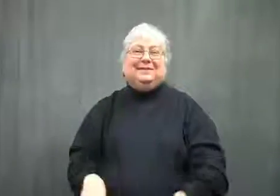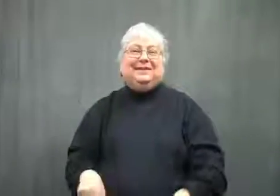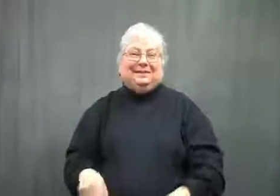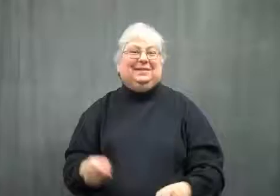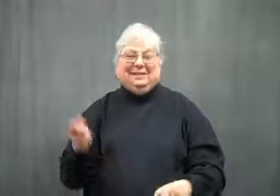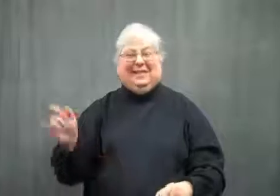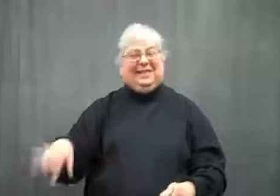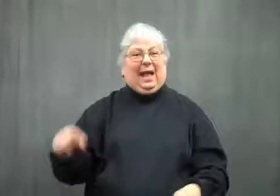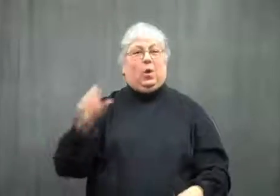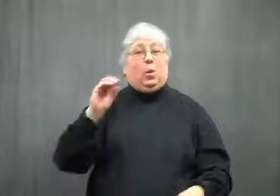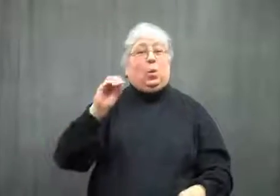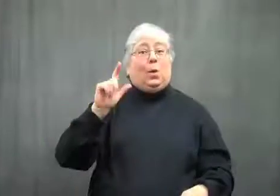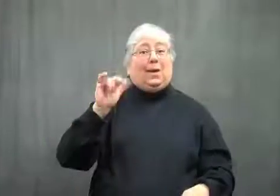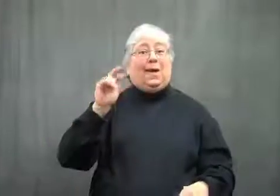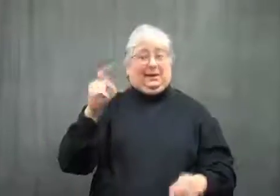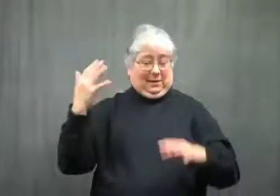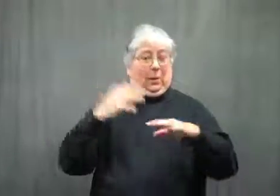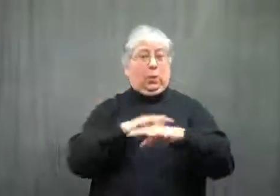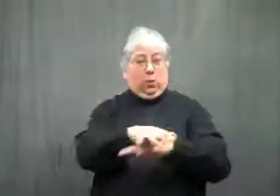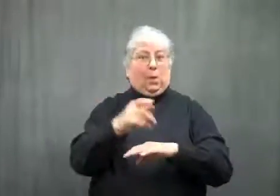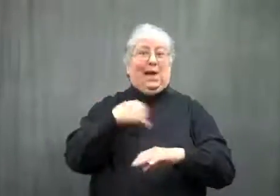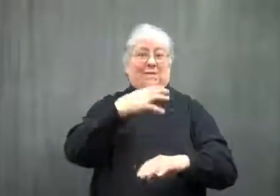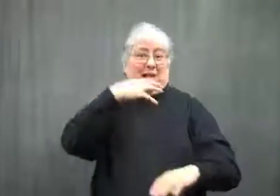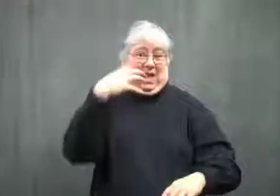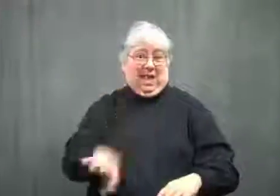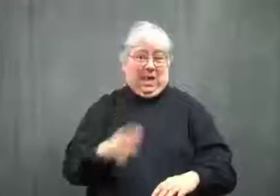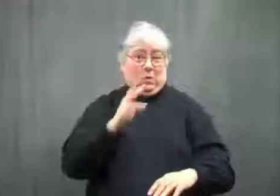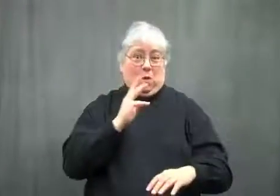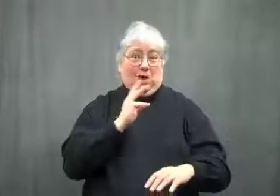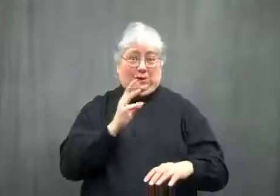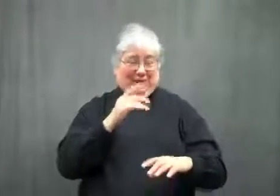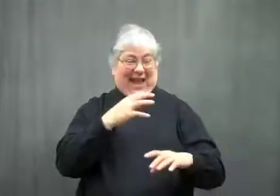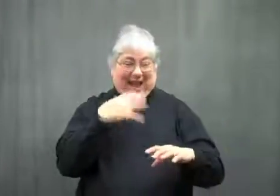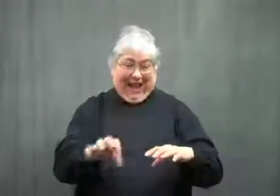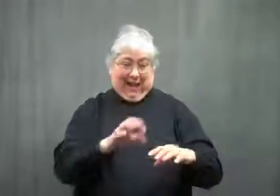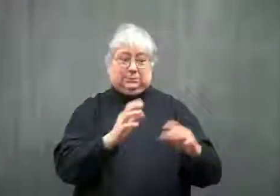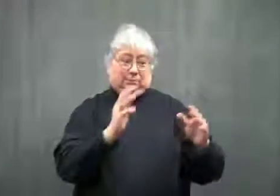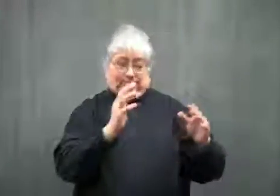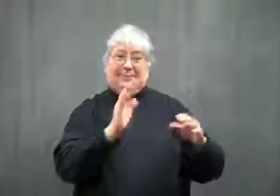The coolant goes over the reactor and becomes hot.